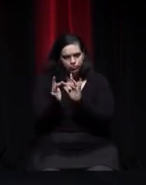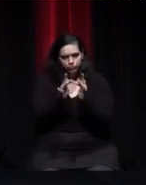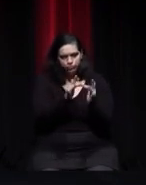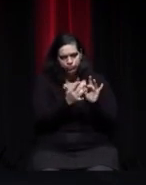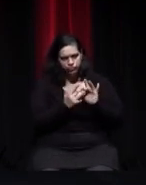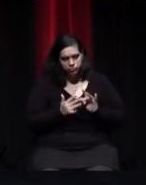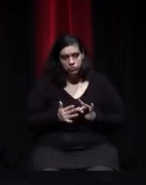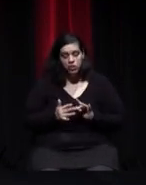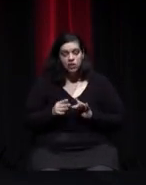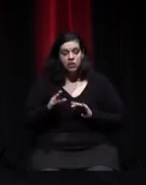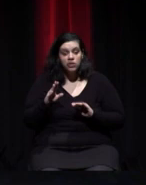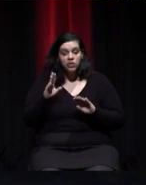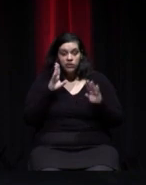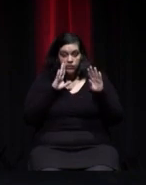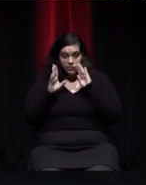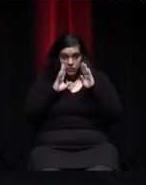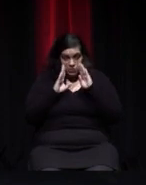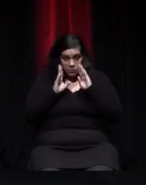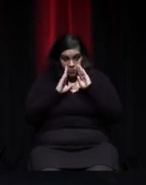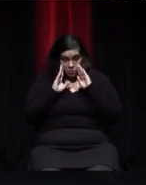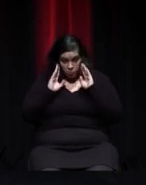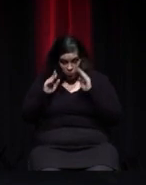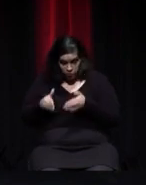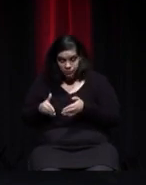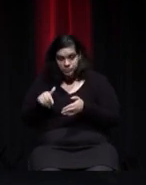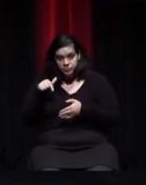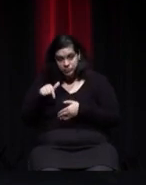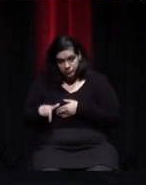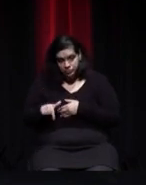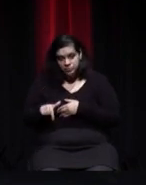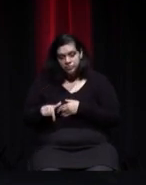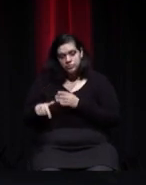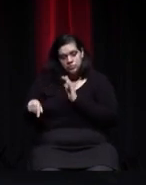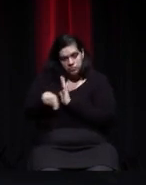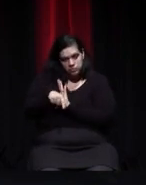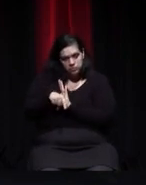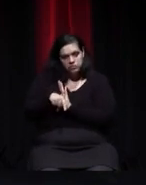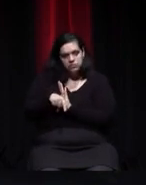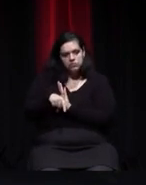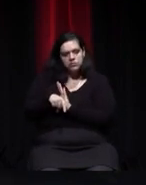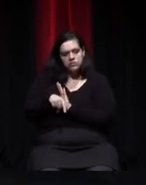Facebook, however, is a proper, proprietary platform.